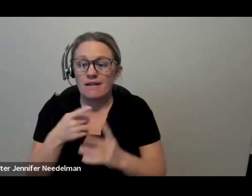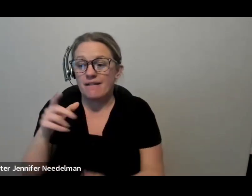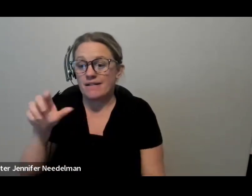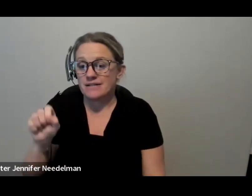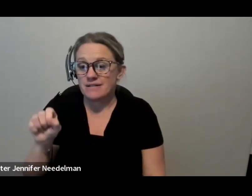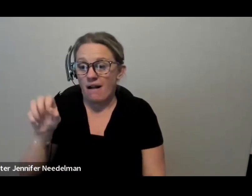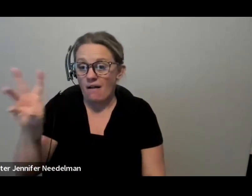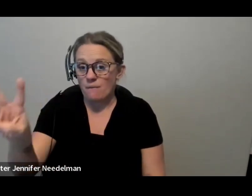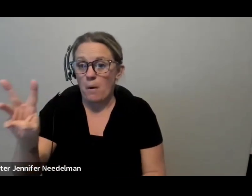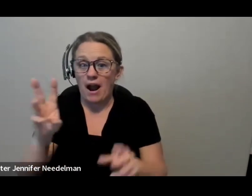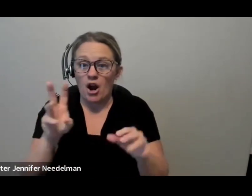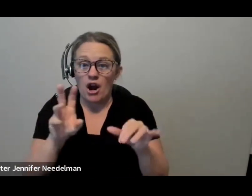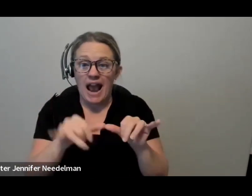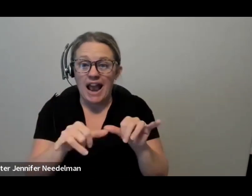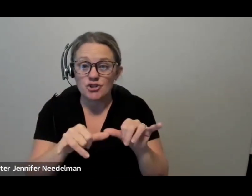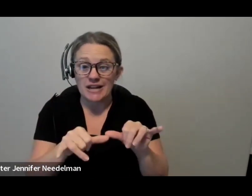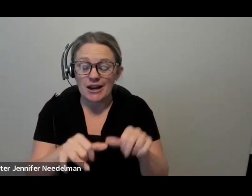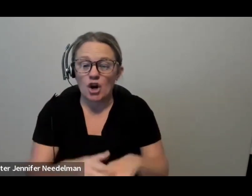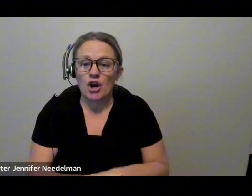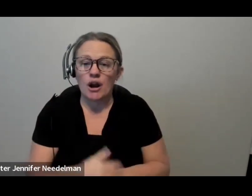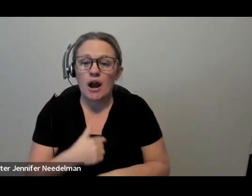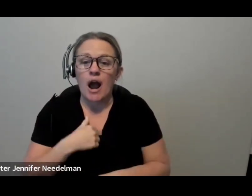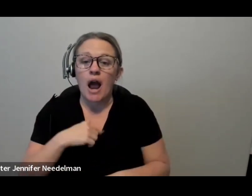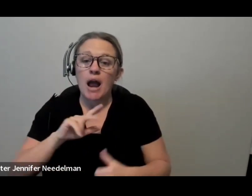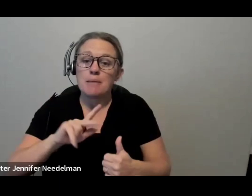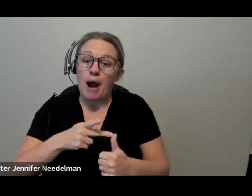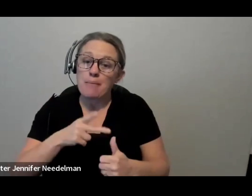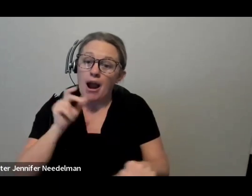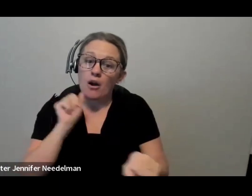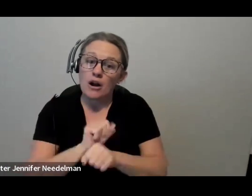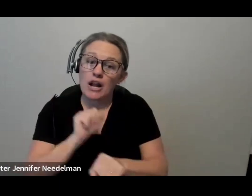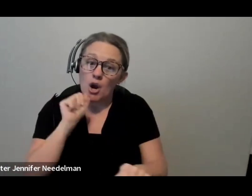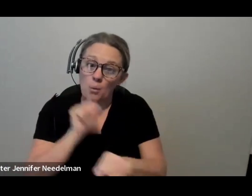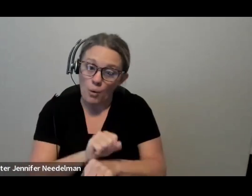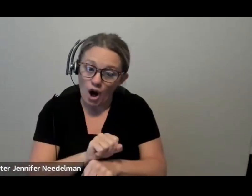I was primarily working in a frontend role.